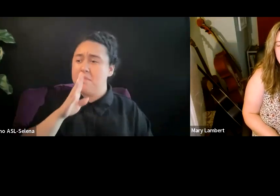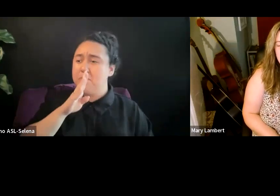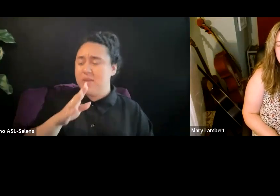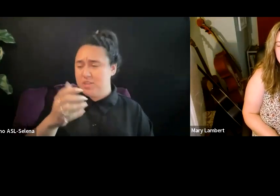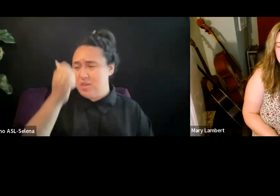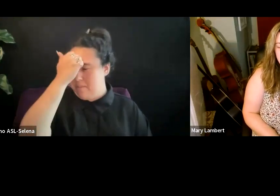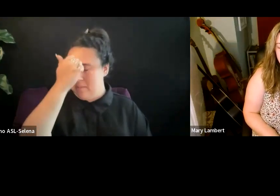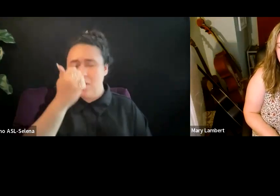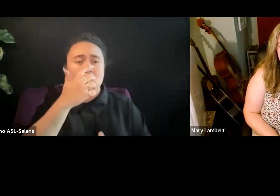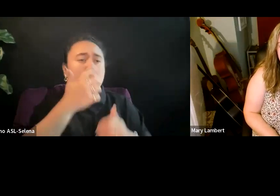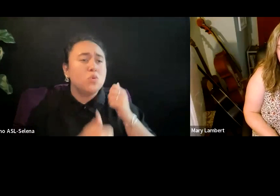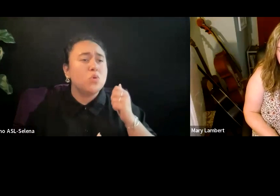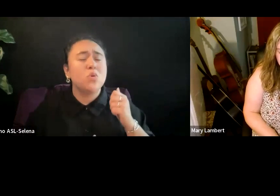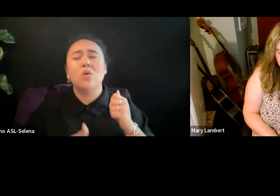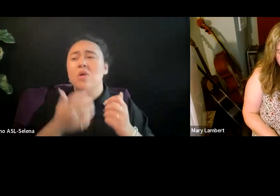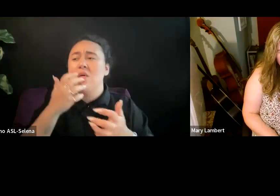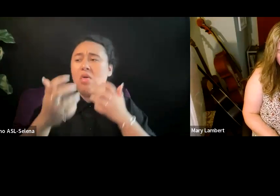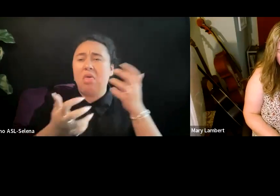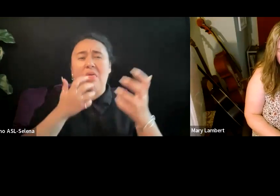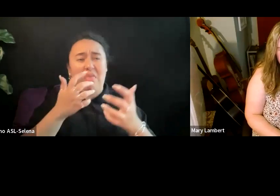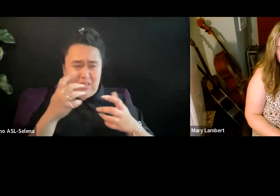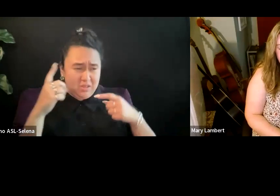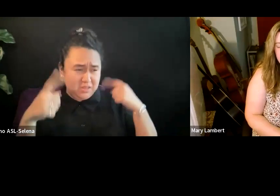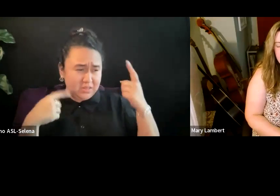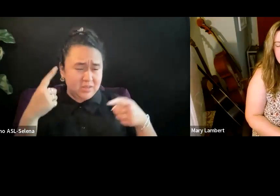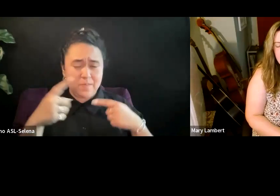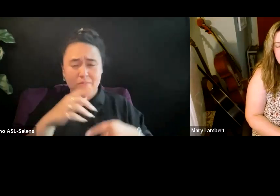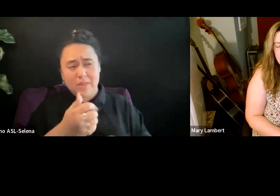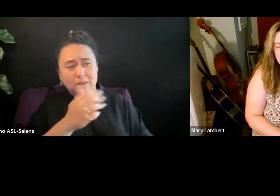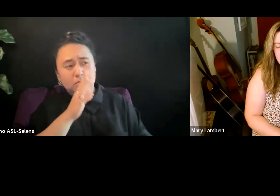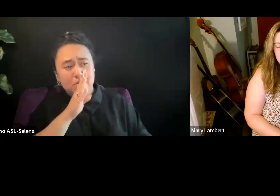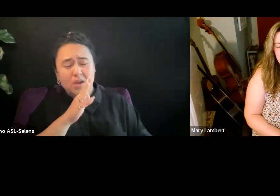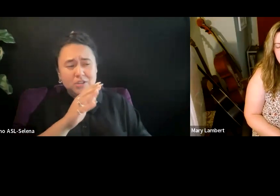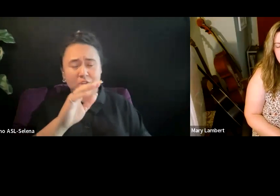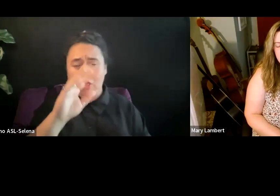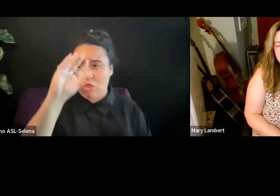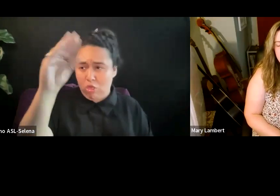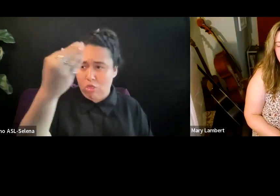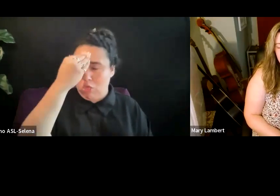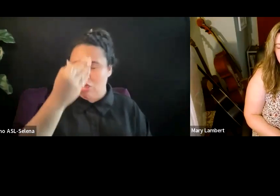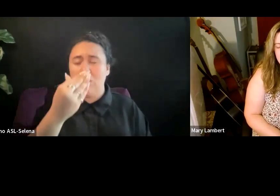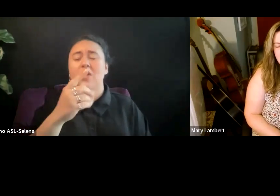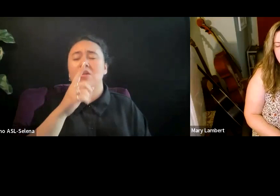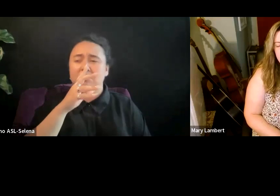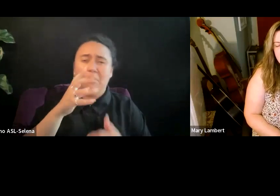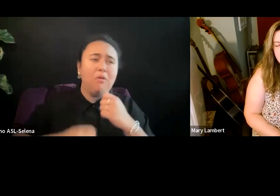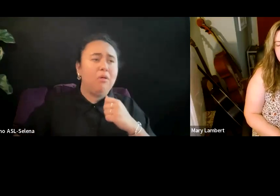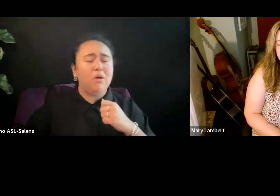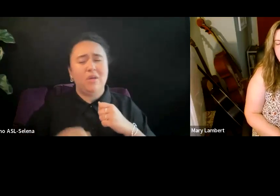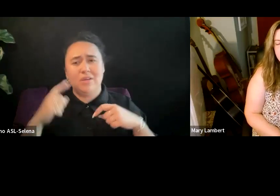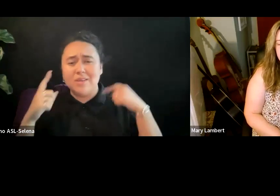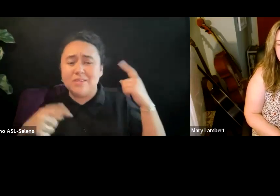dumb, shrill, hysterical, vapid,